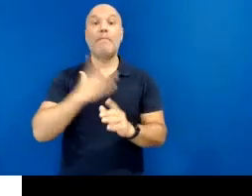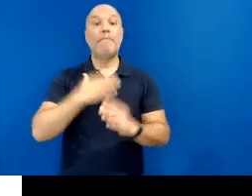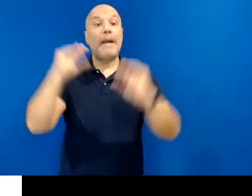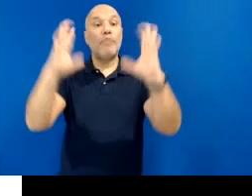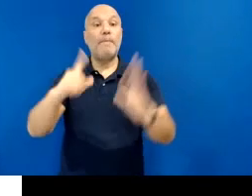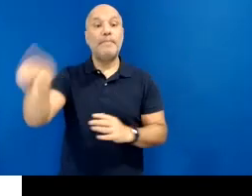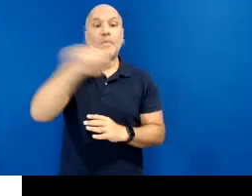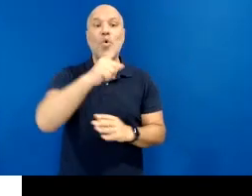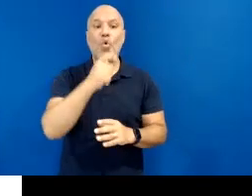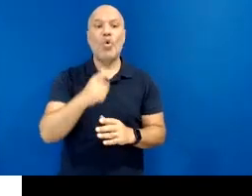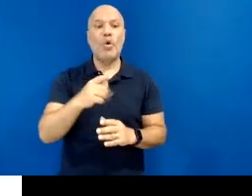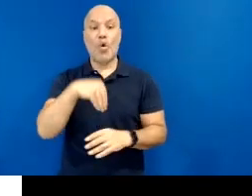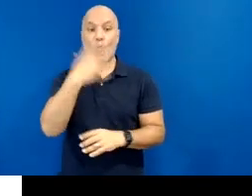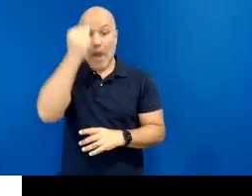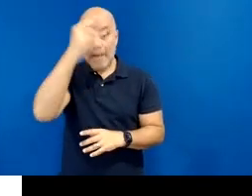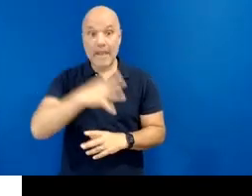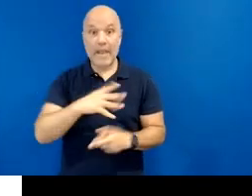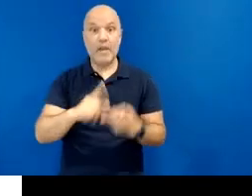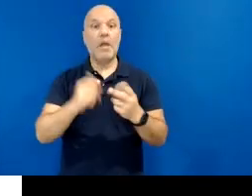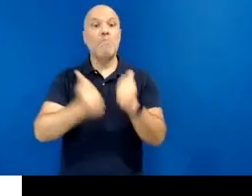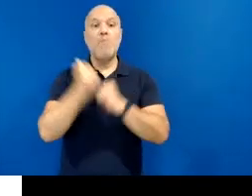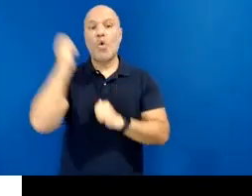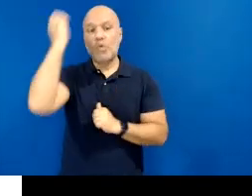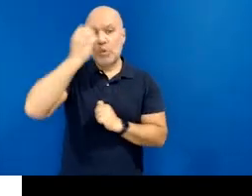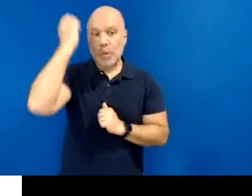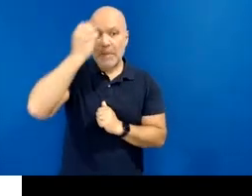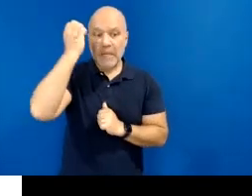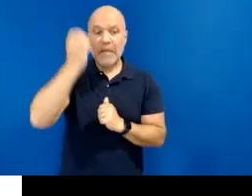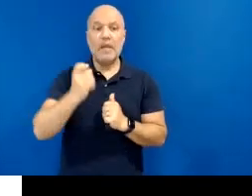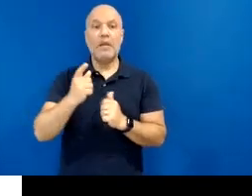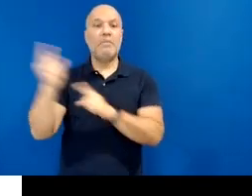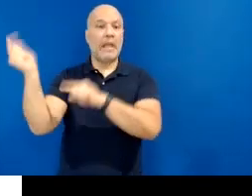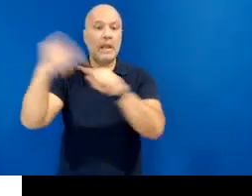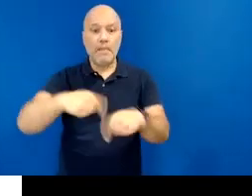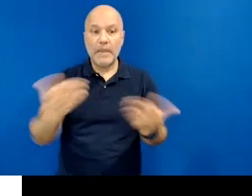some of them that came in to the college classroom with suits. You could see many of them